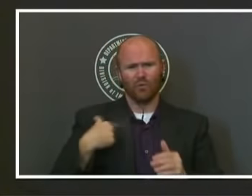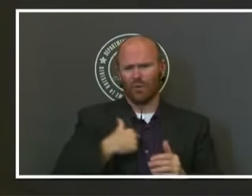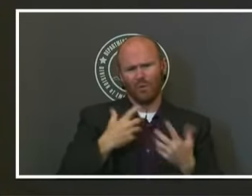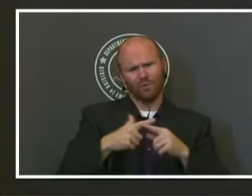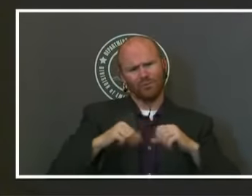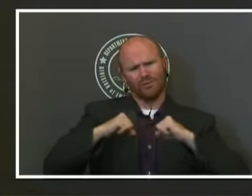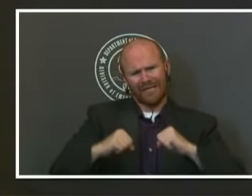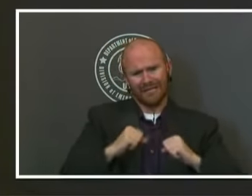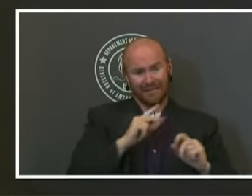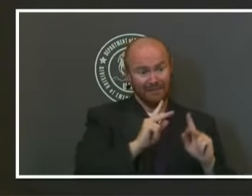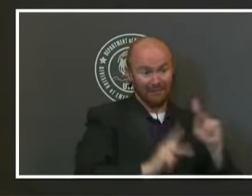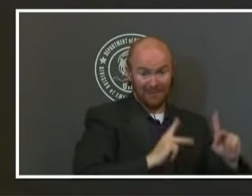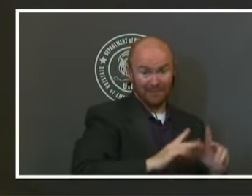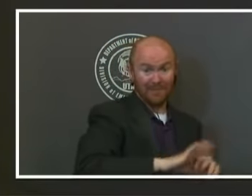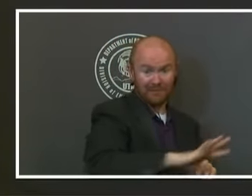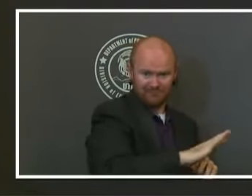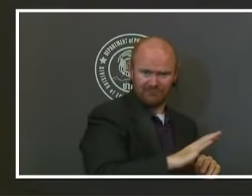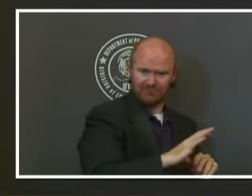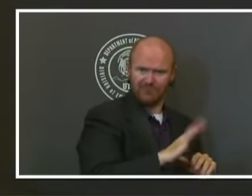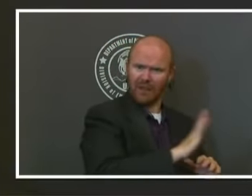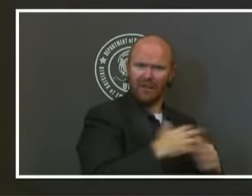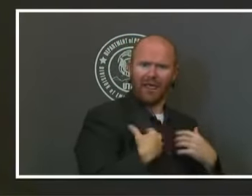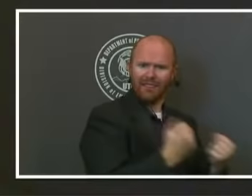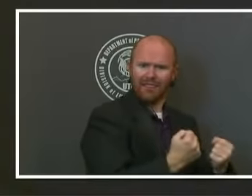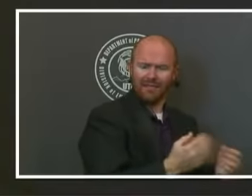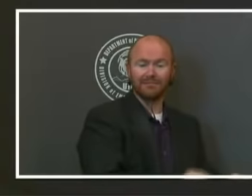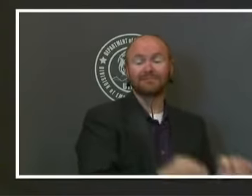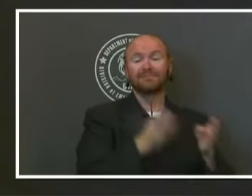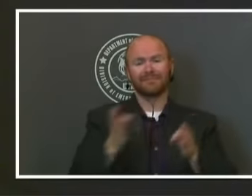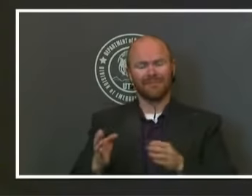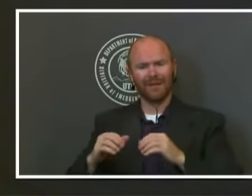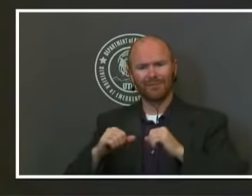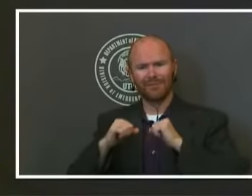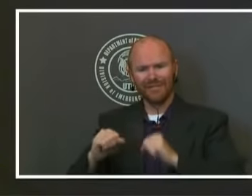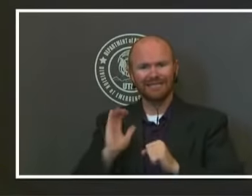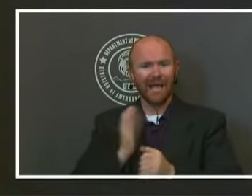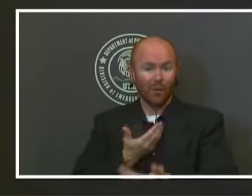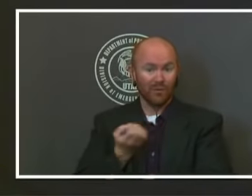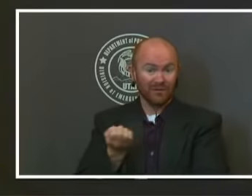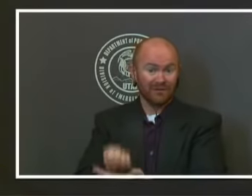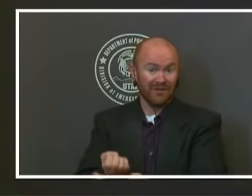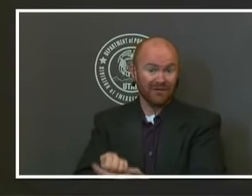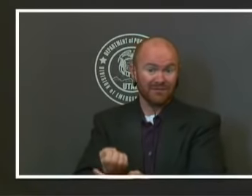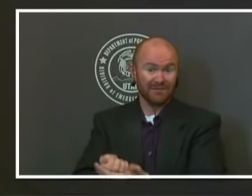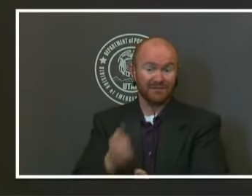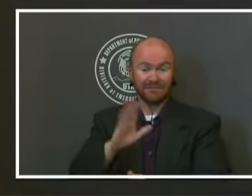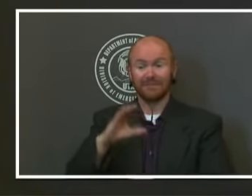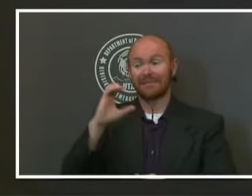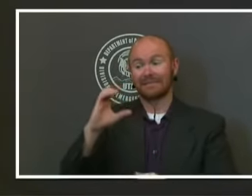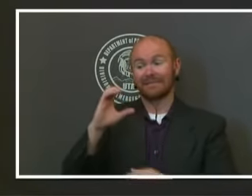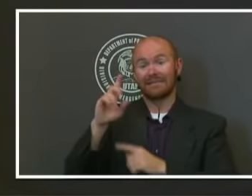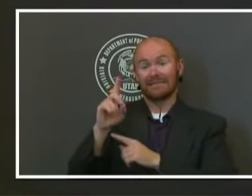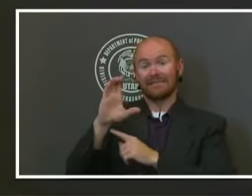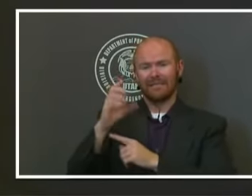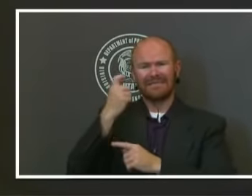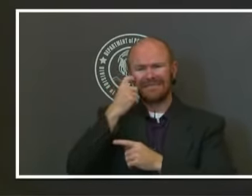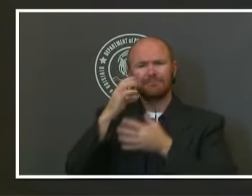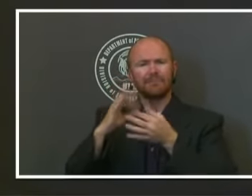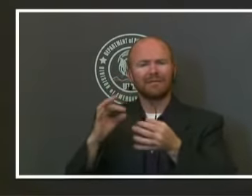protect the economy the CDC's Kumar recently said